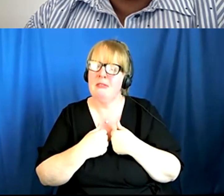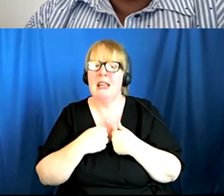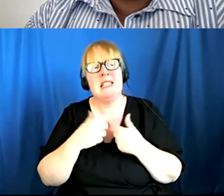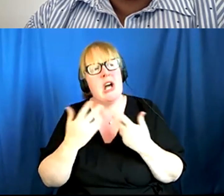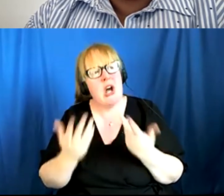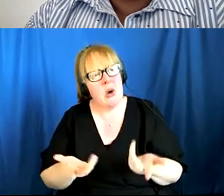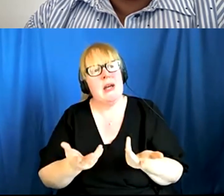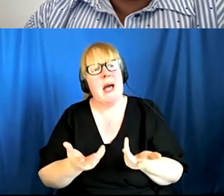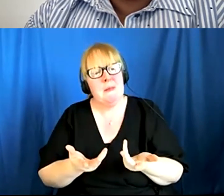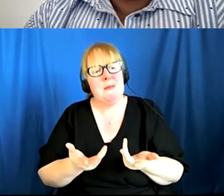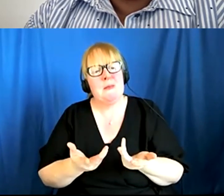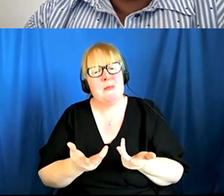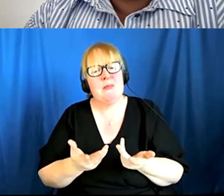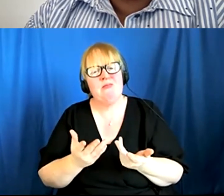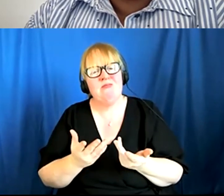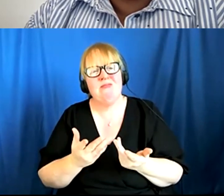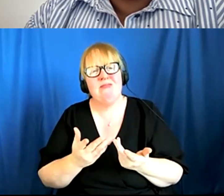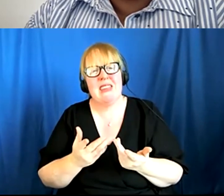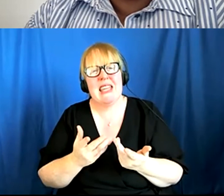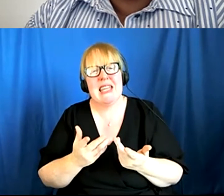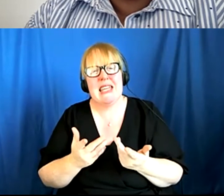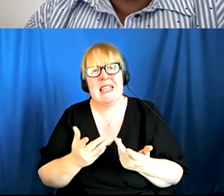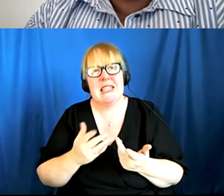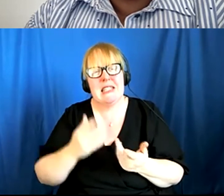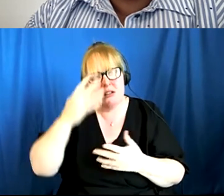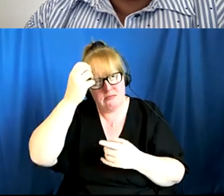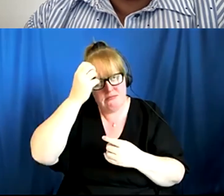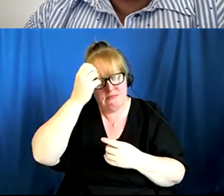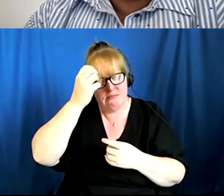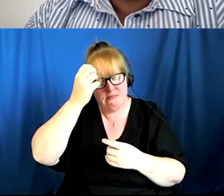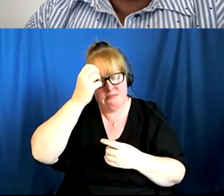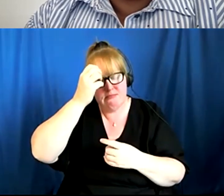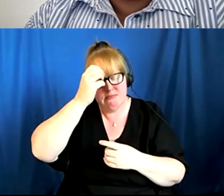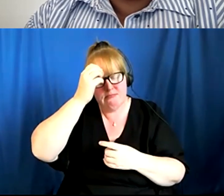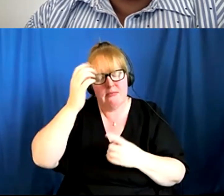yeah, it's a kind of goal and an ambition, I suppose. But often, it fails disastrously and